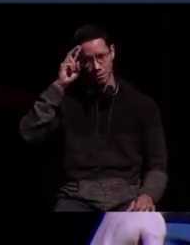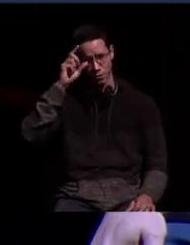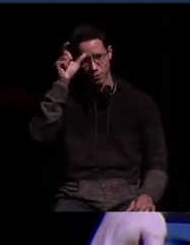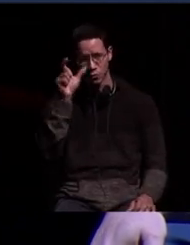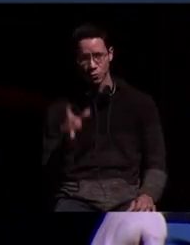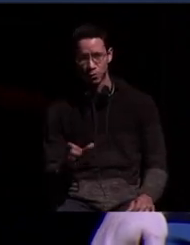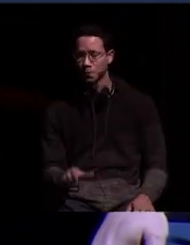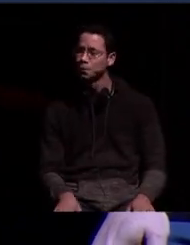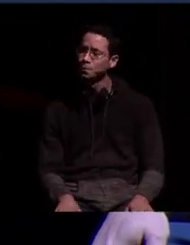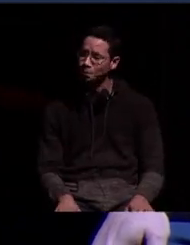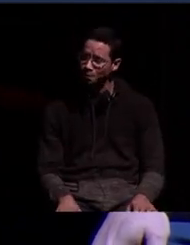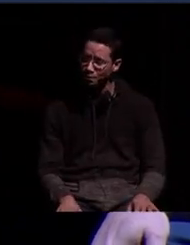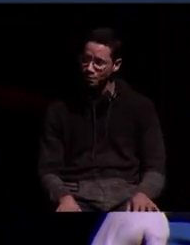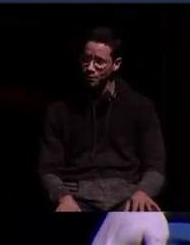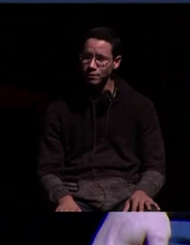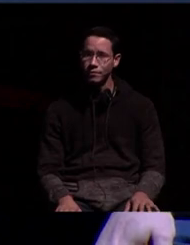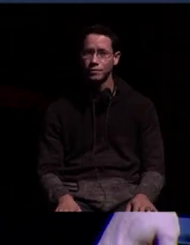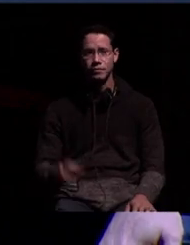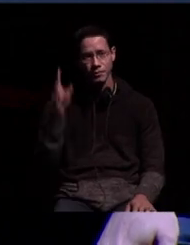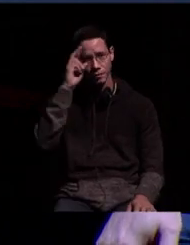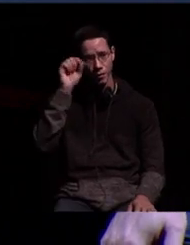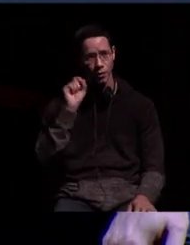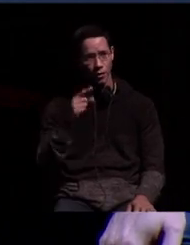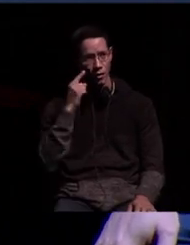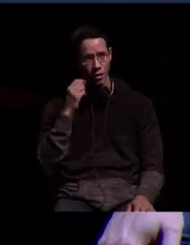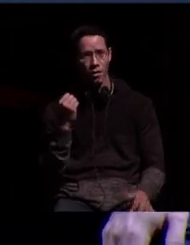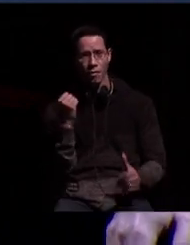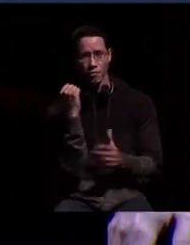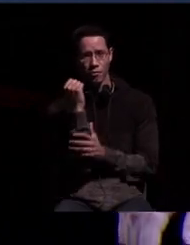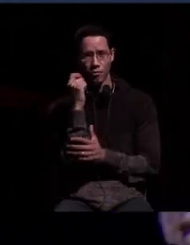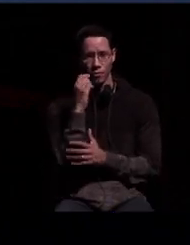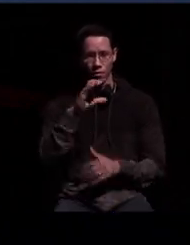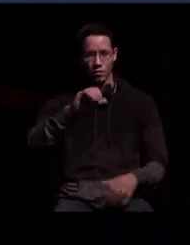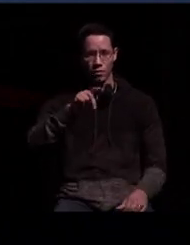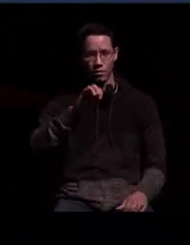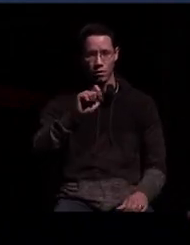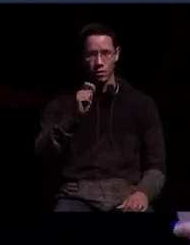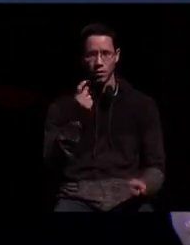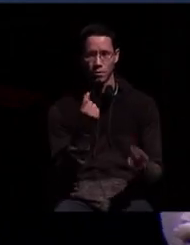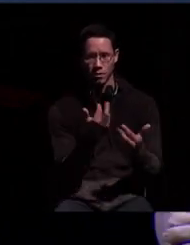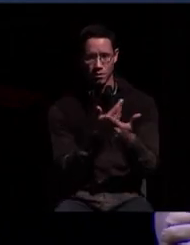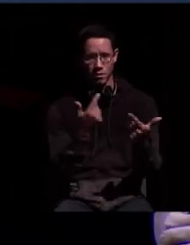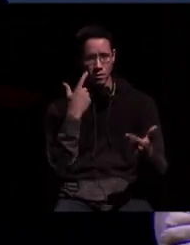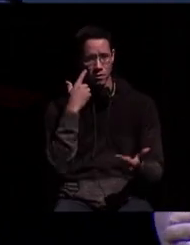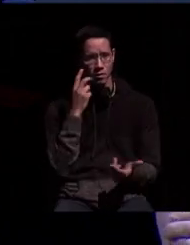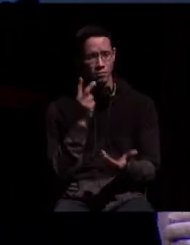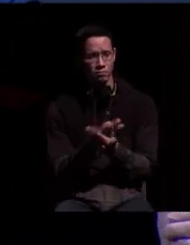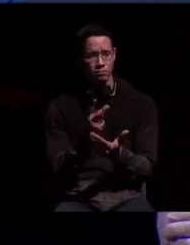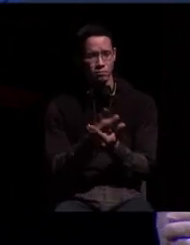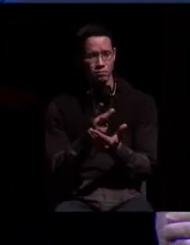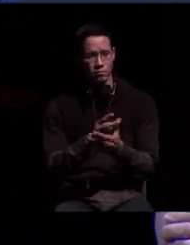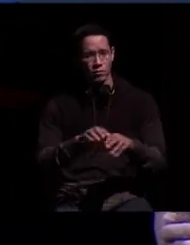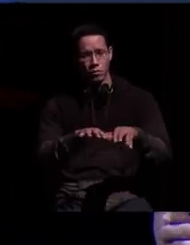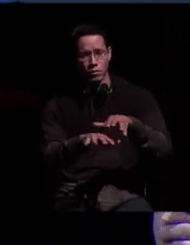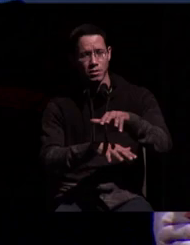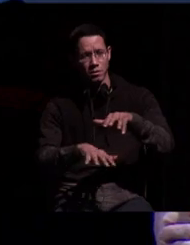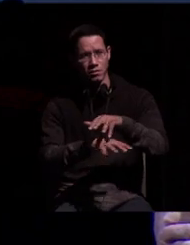that if left it to its own forces capitalism can only generate the logics of the consumers.